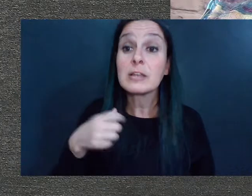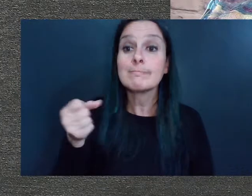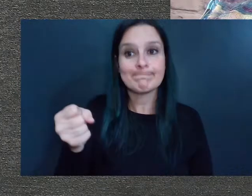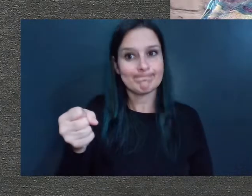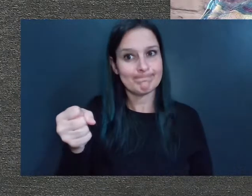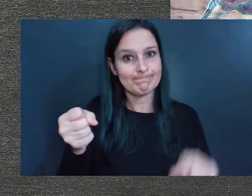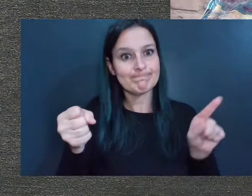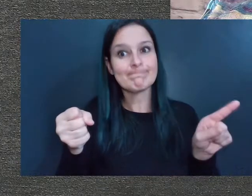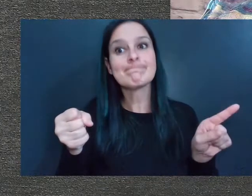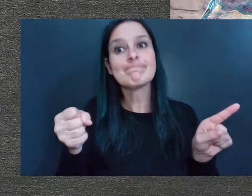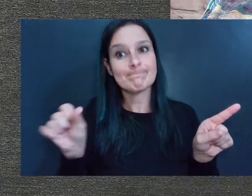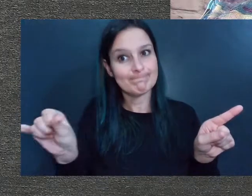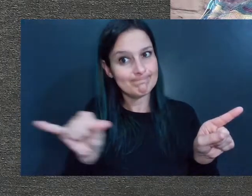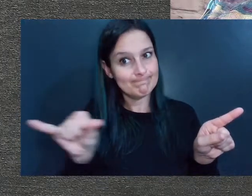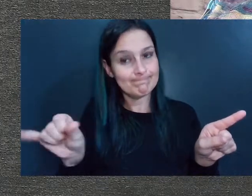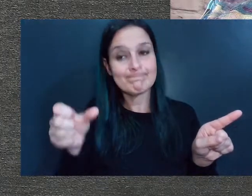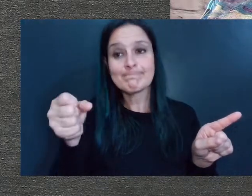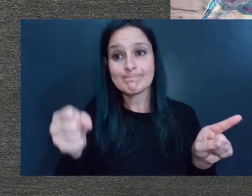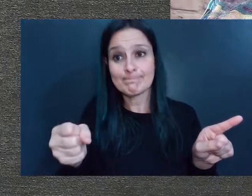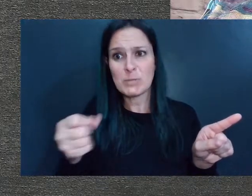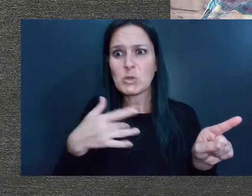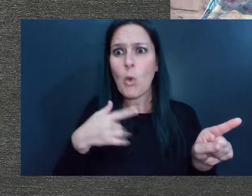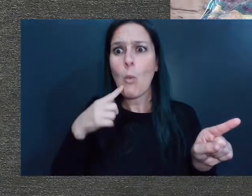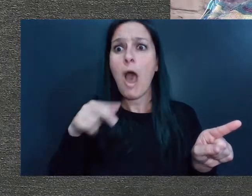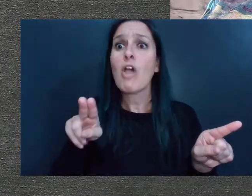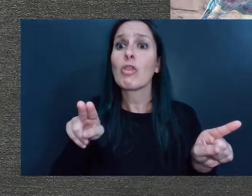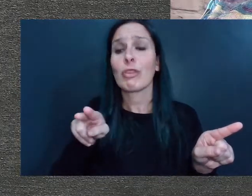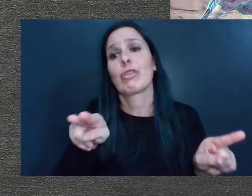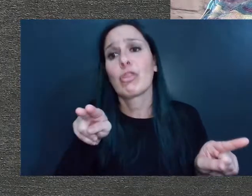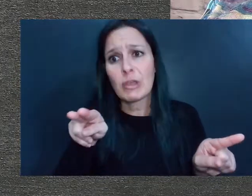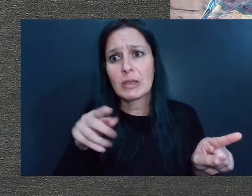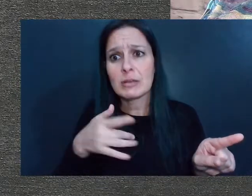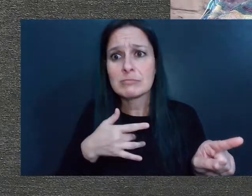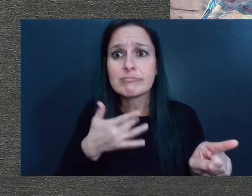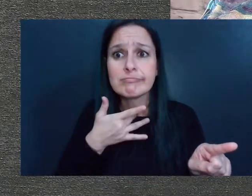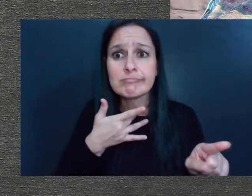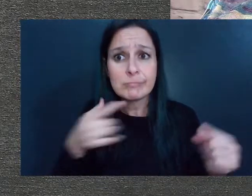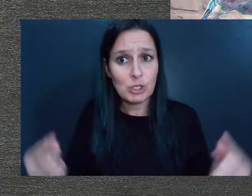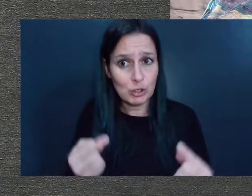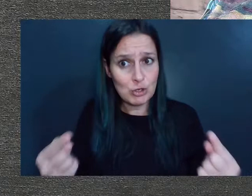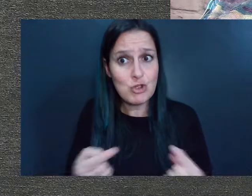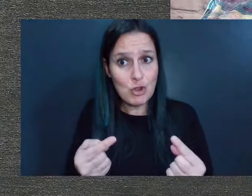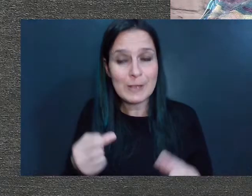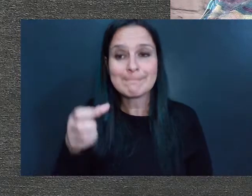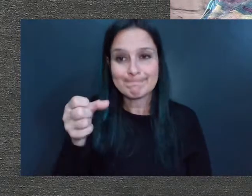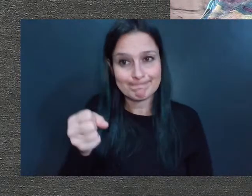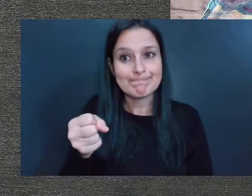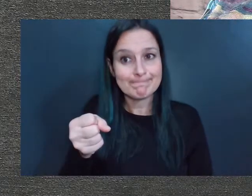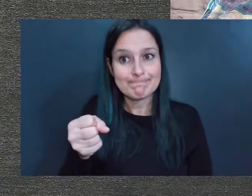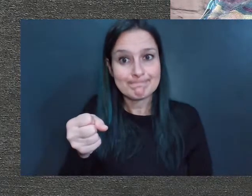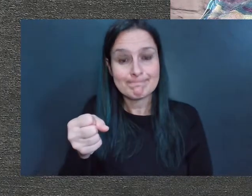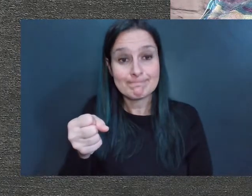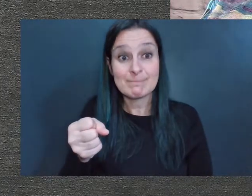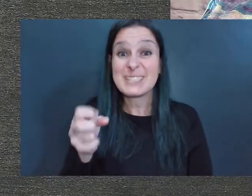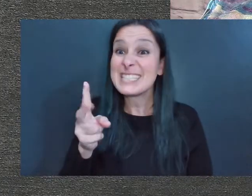with the blades pointed down so nobody will get poked with them. And then you use scissors just for cutting paper.